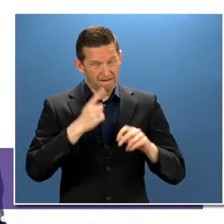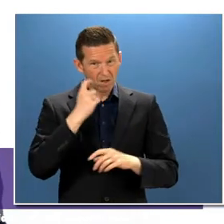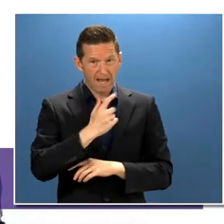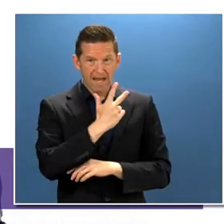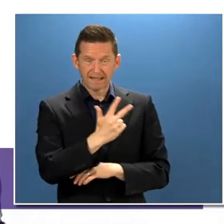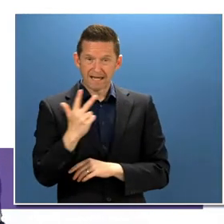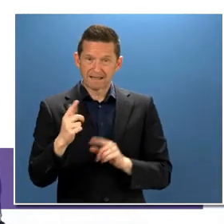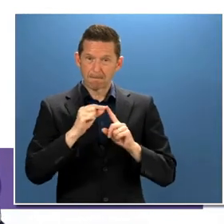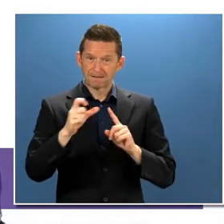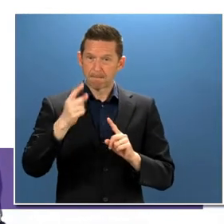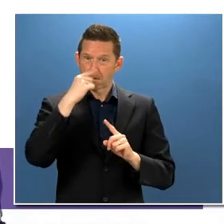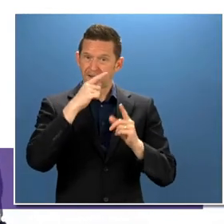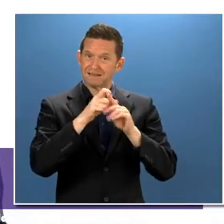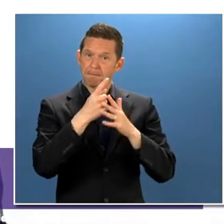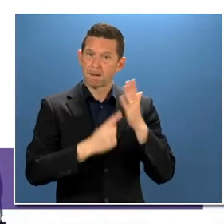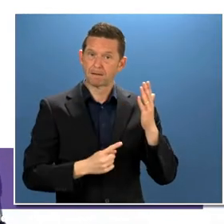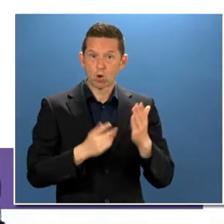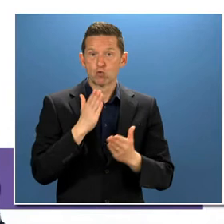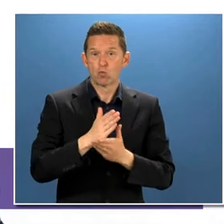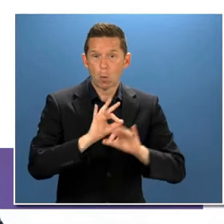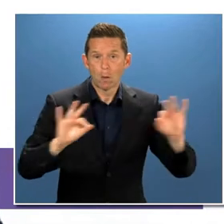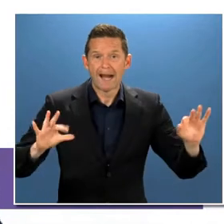don't need any type of reasonable accommodation whatsoever.